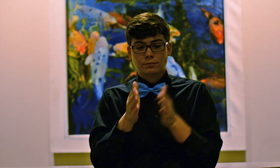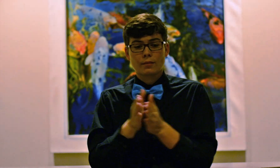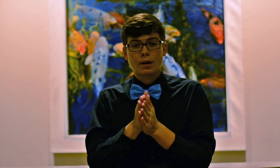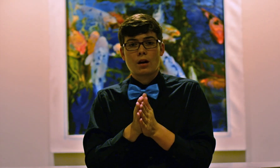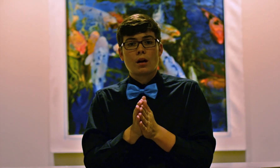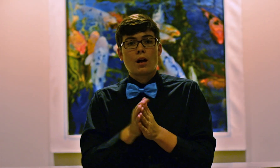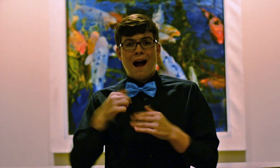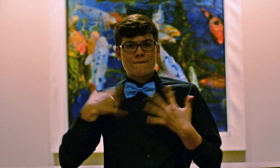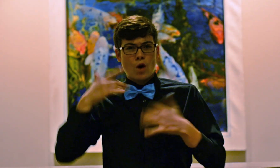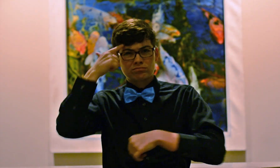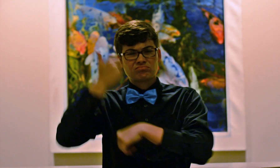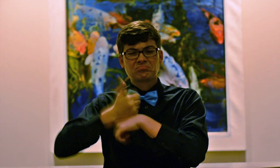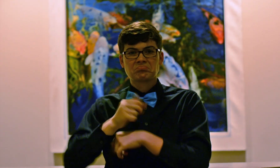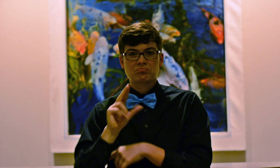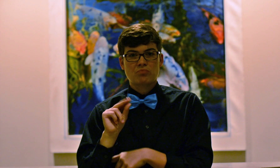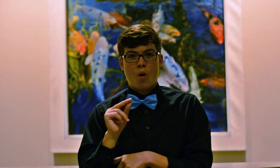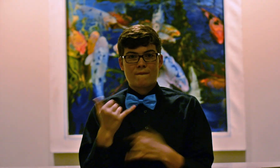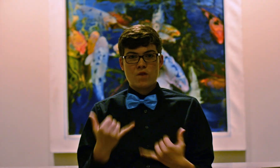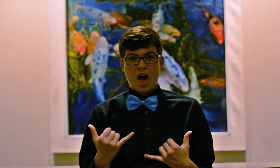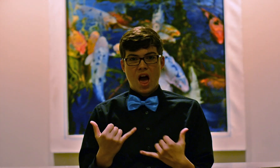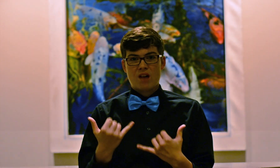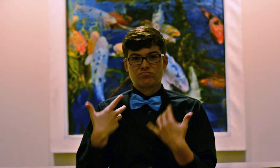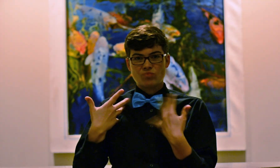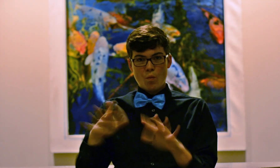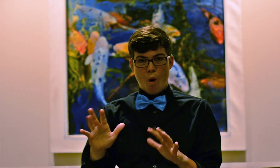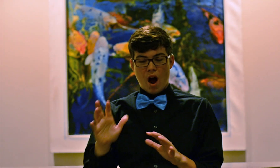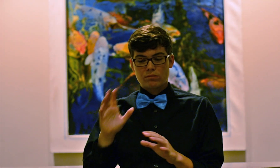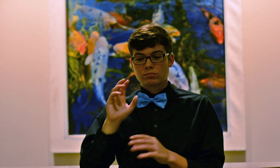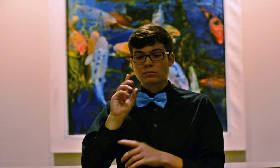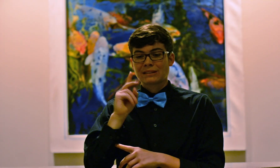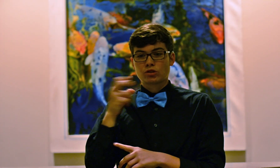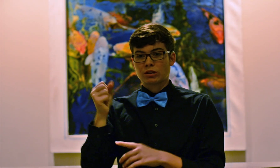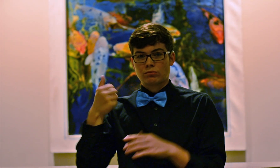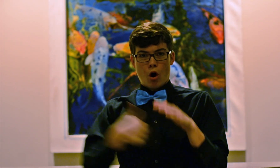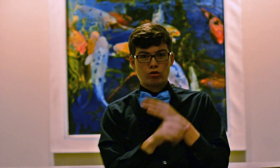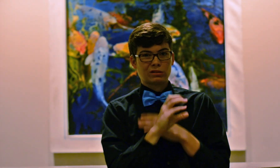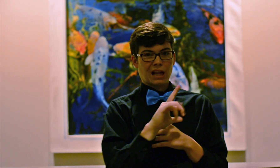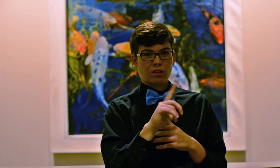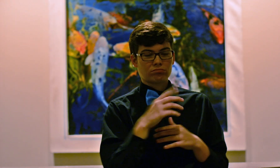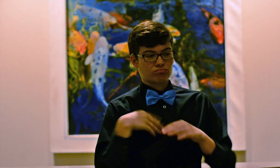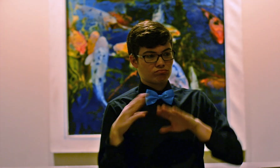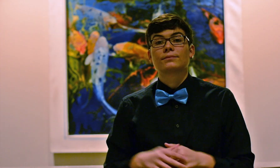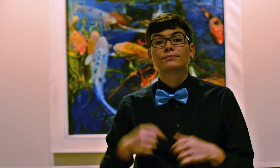I've determined for now, that the answer is no. I don't want to see DHHS outsourced to CILs.